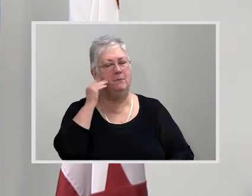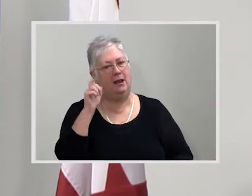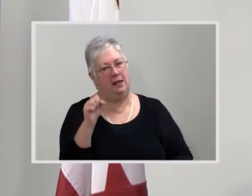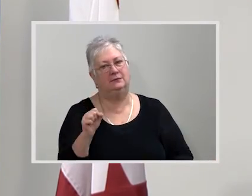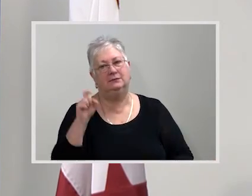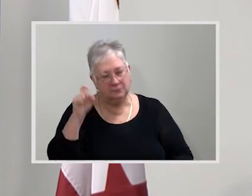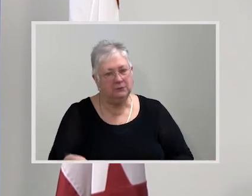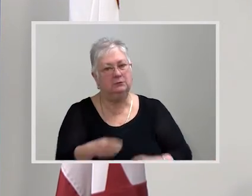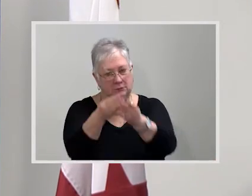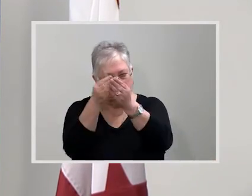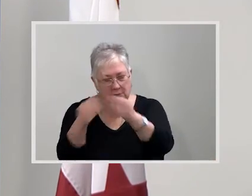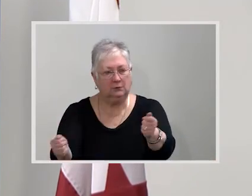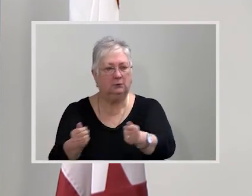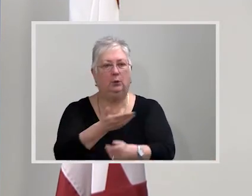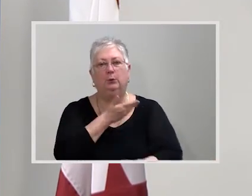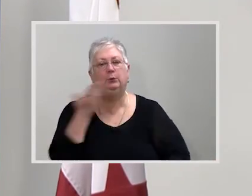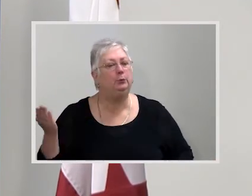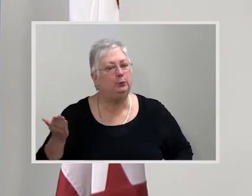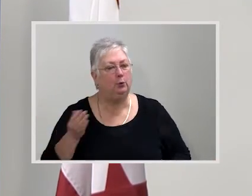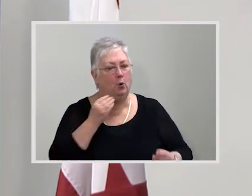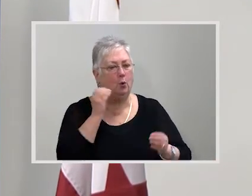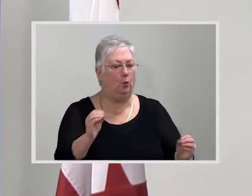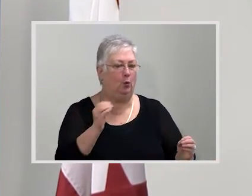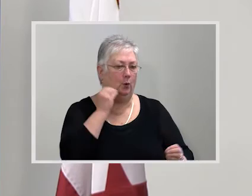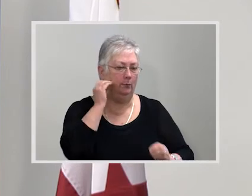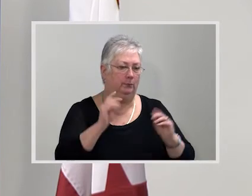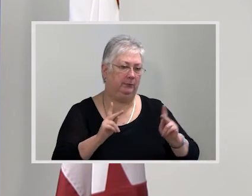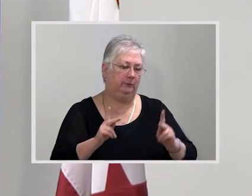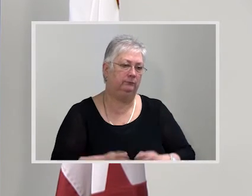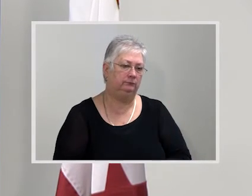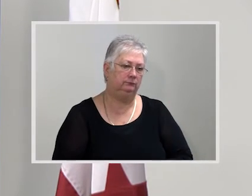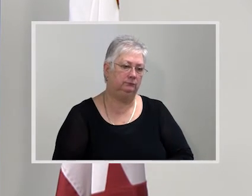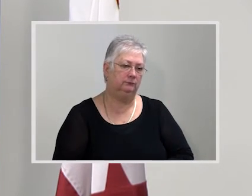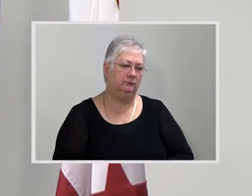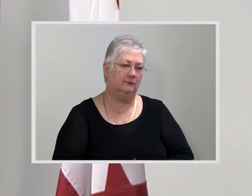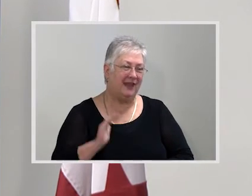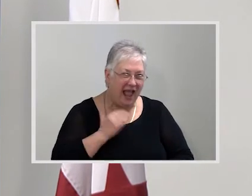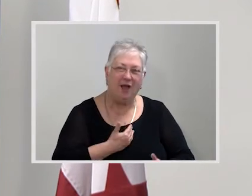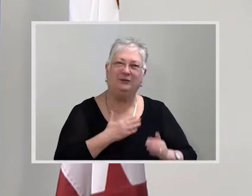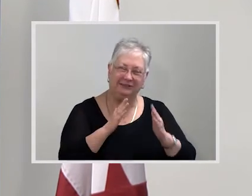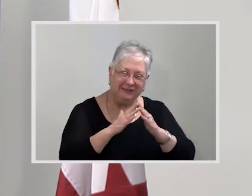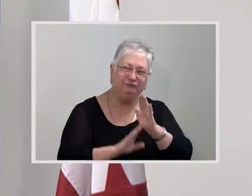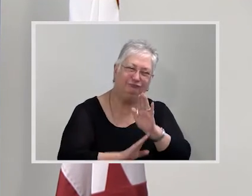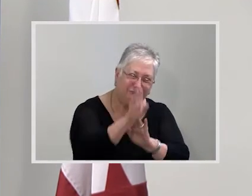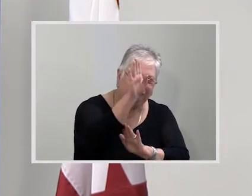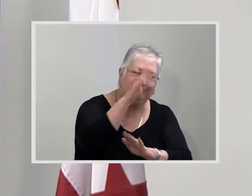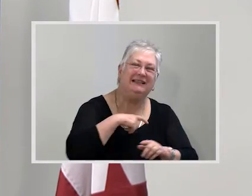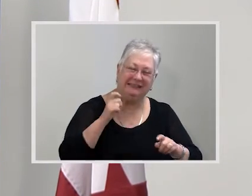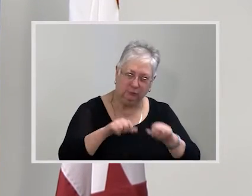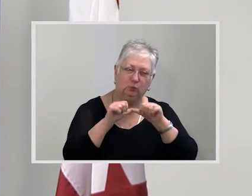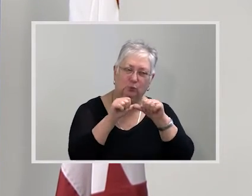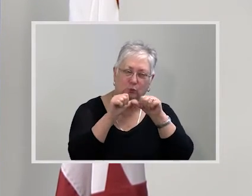AS PROSPEROUS AS OURS, WE NEED TO CONTINUE TO MAKE THAT COMMITMENT. IT'S NOT EASY.